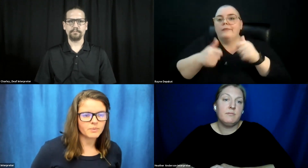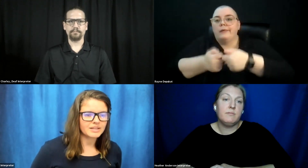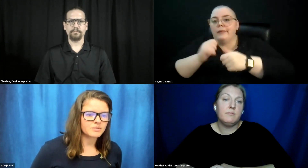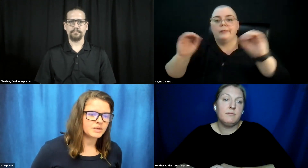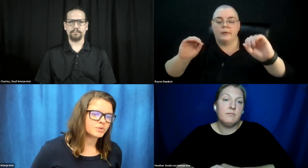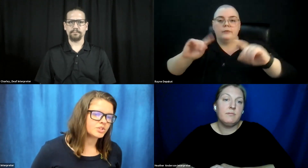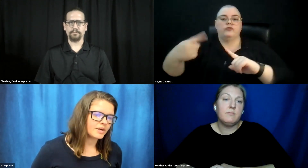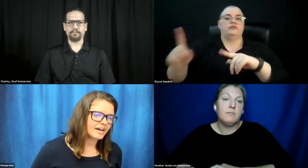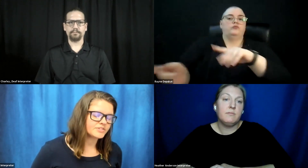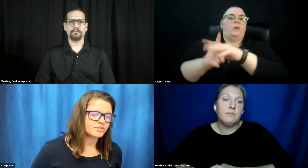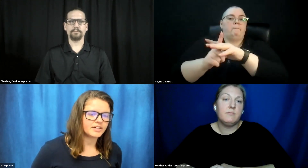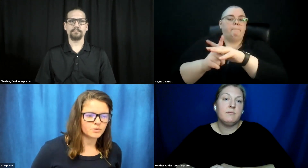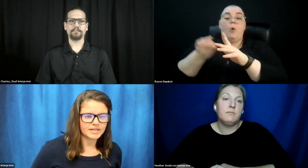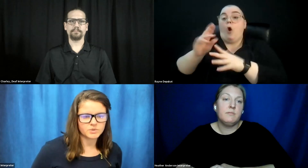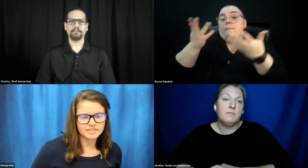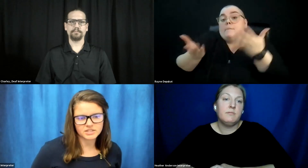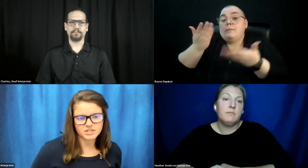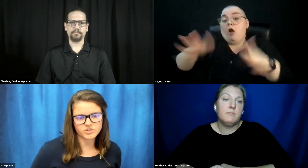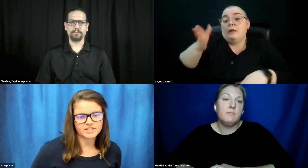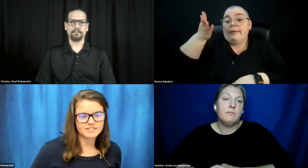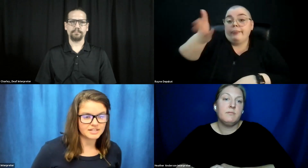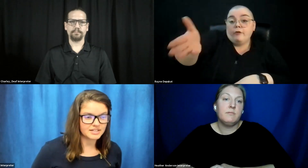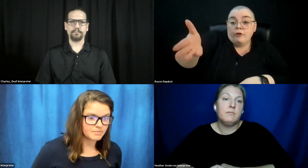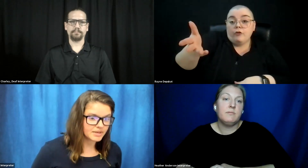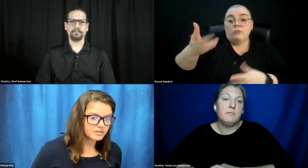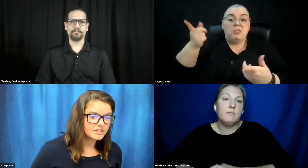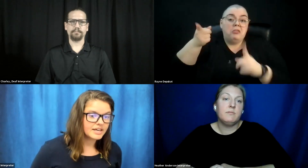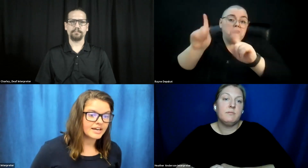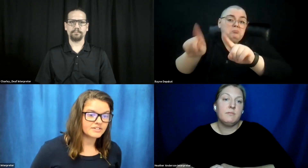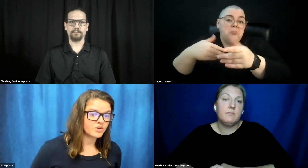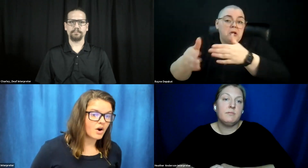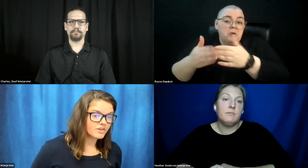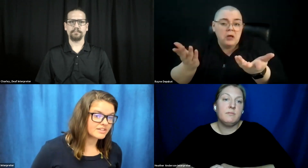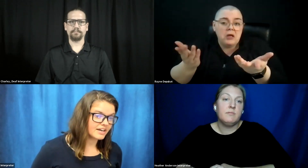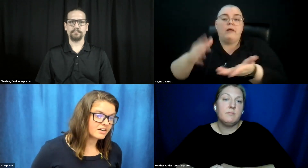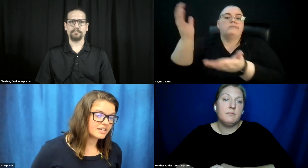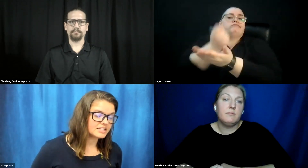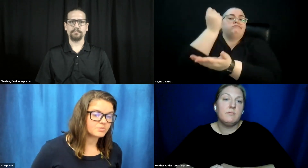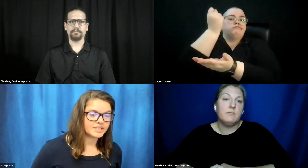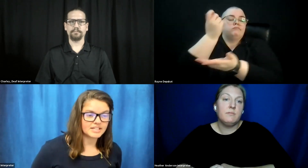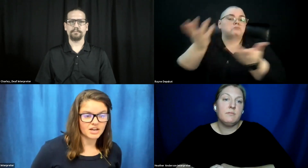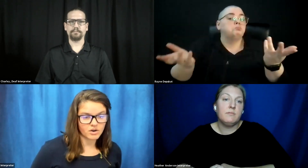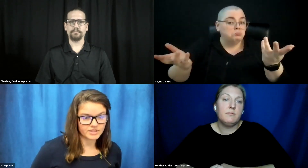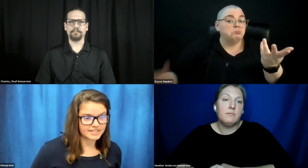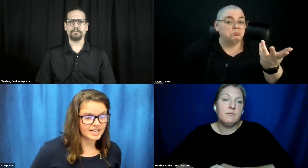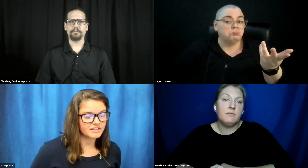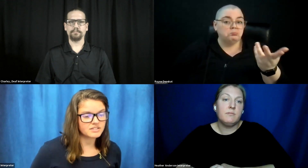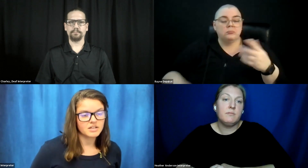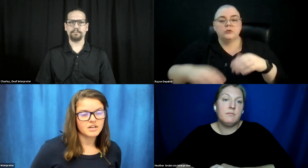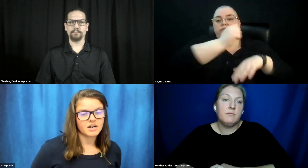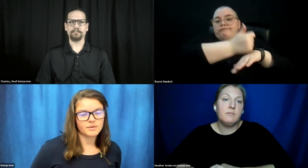That way the people don't have to find a way to use technology and send an email, and if they're already there and it's a place that they already attend.